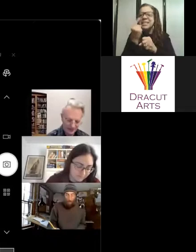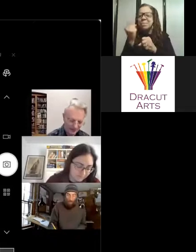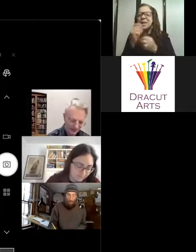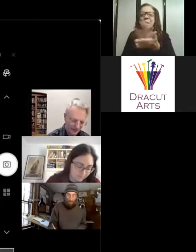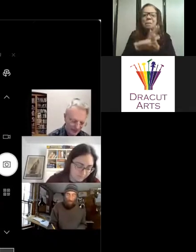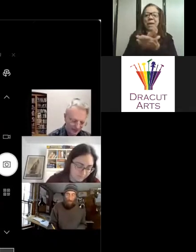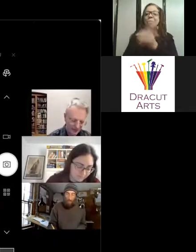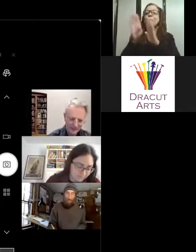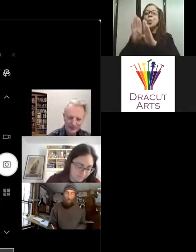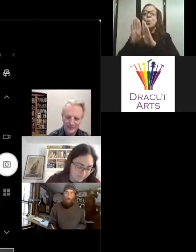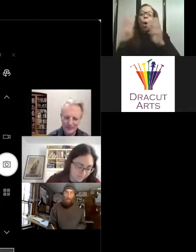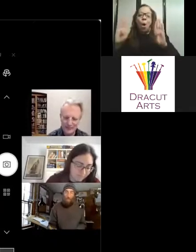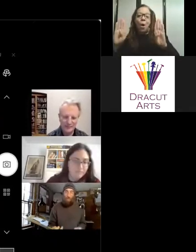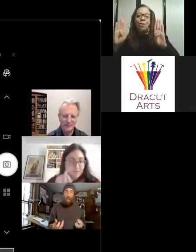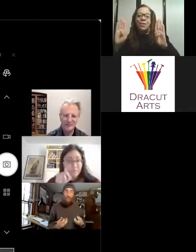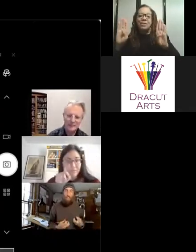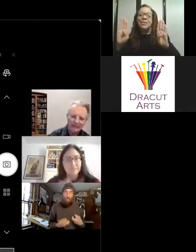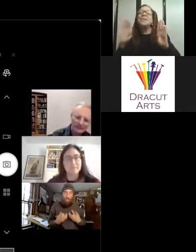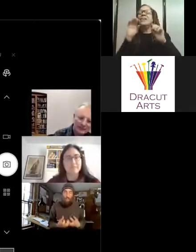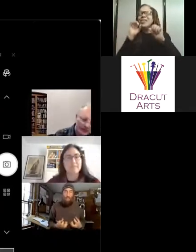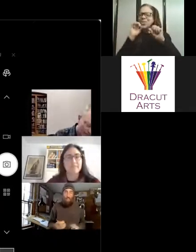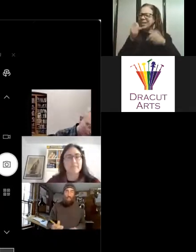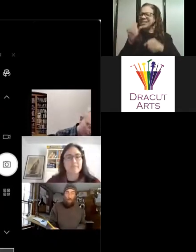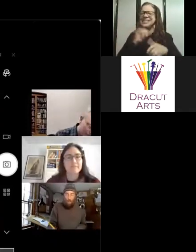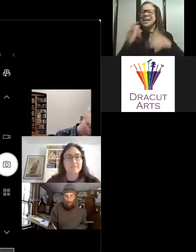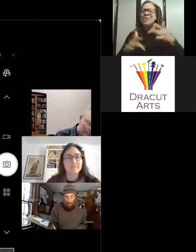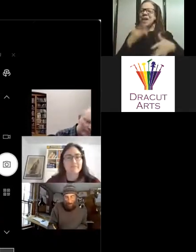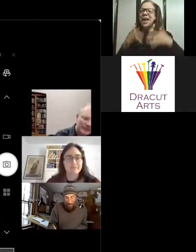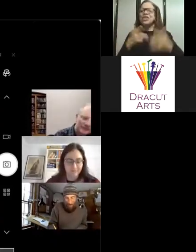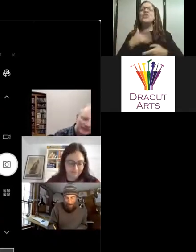anything, um you get this reaction, you feel it in your body, and you get, you